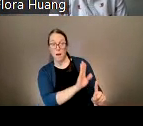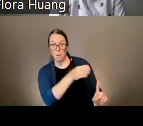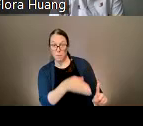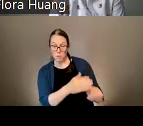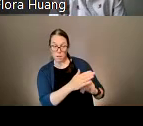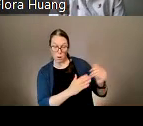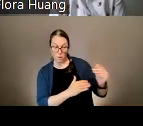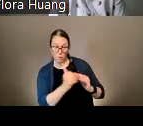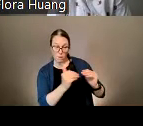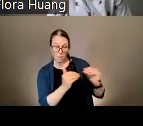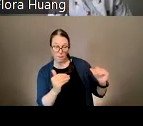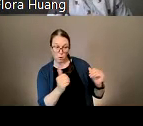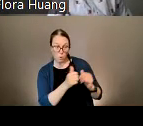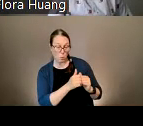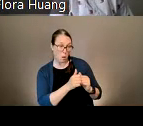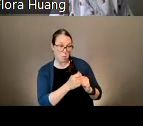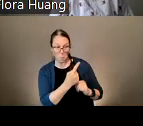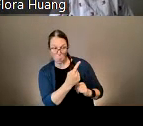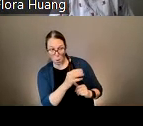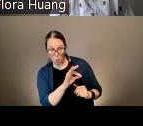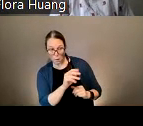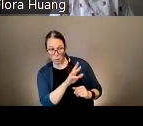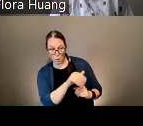with a document format is probably going